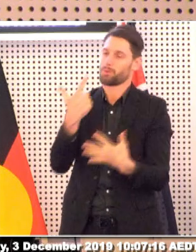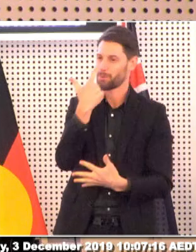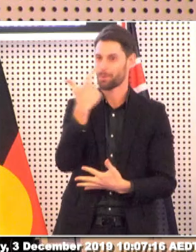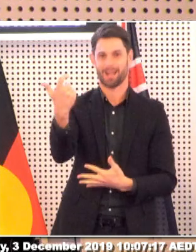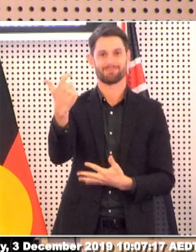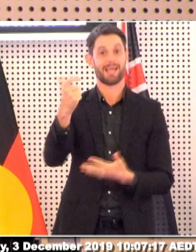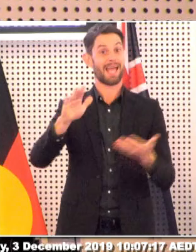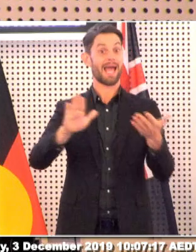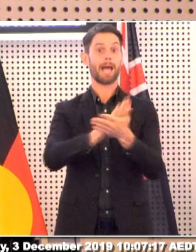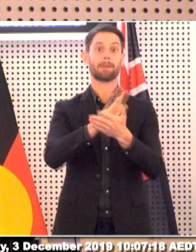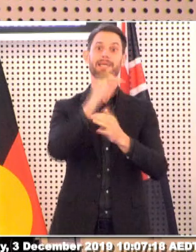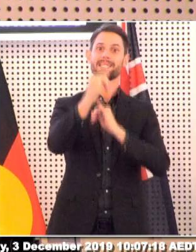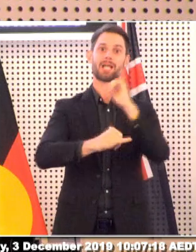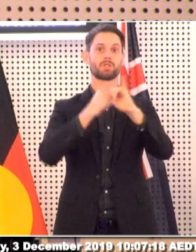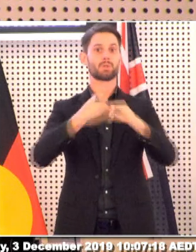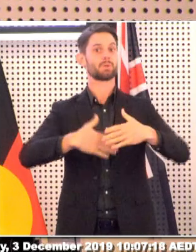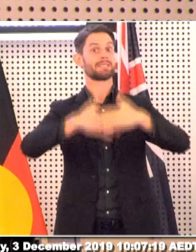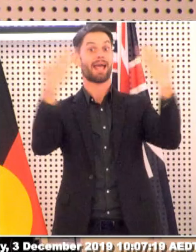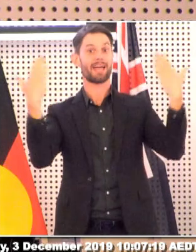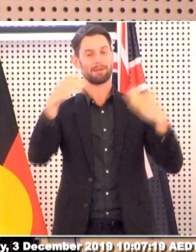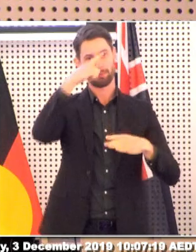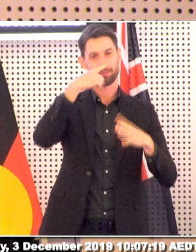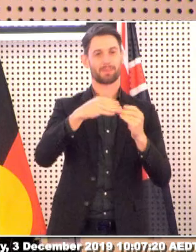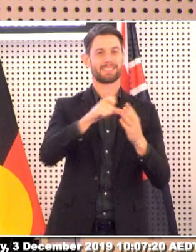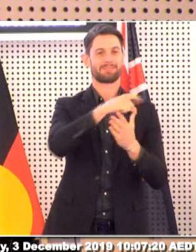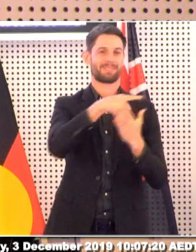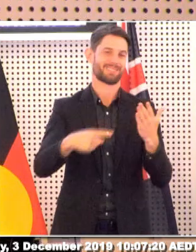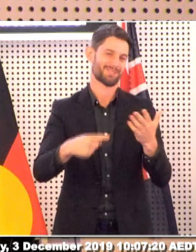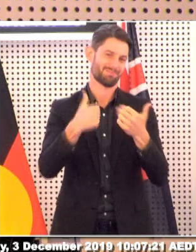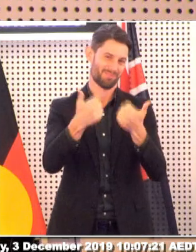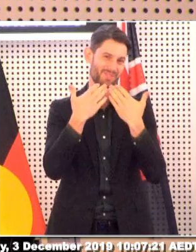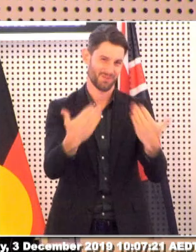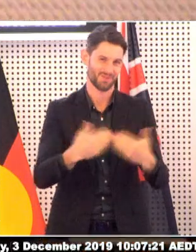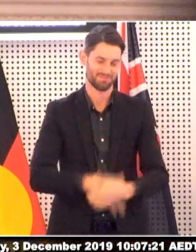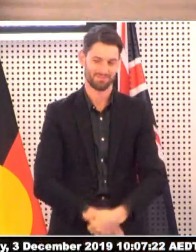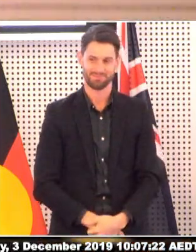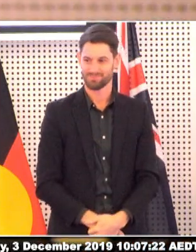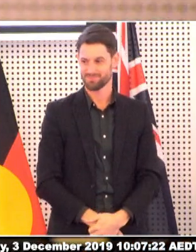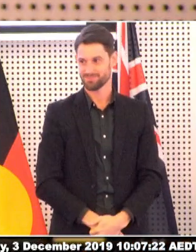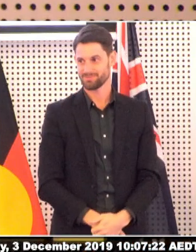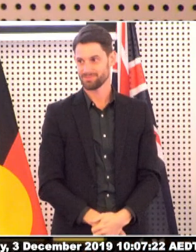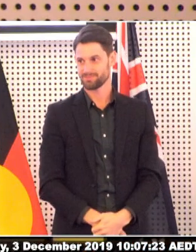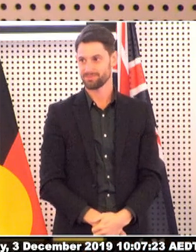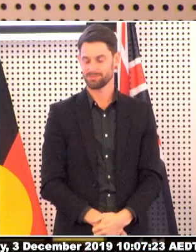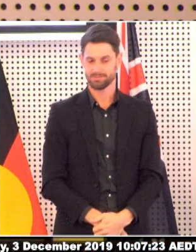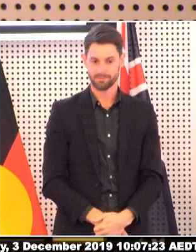Happy International Day of People with Disability. Thank you. Ms Eastman. Good morning, Commissioners.